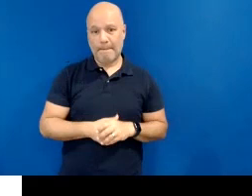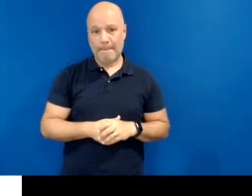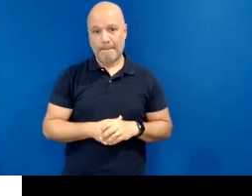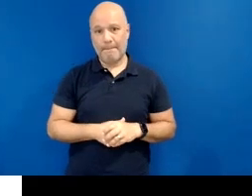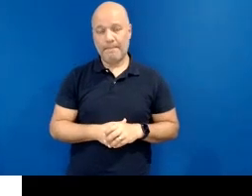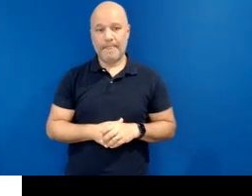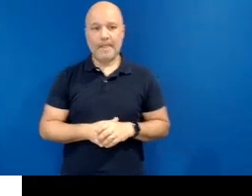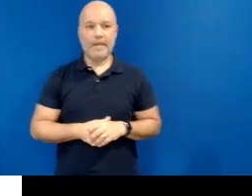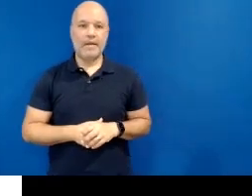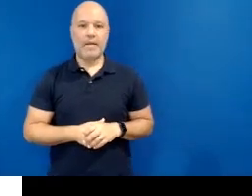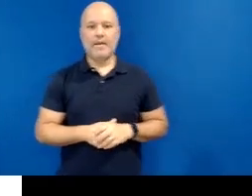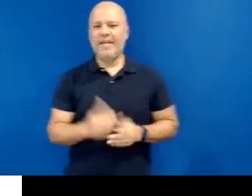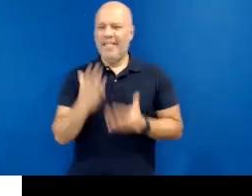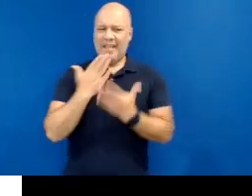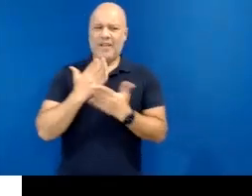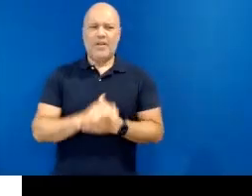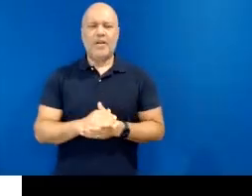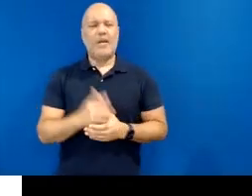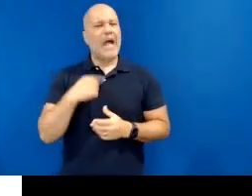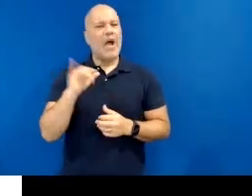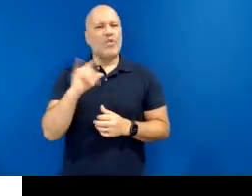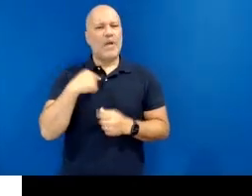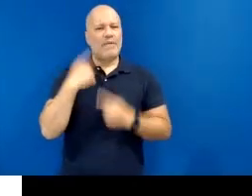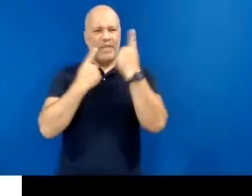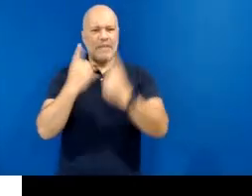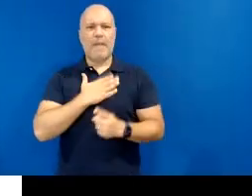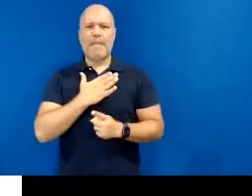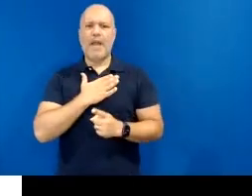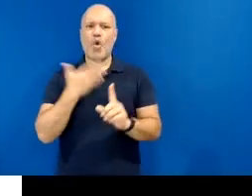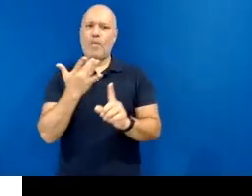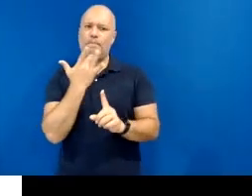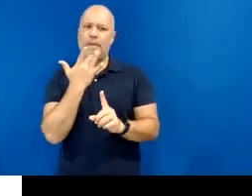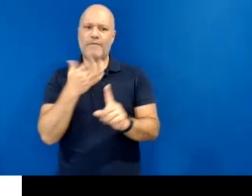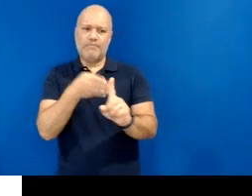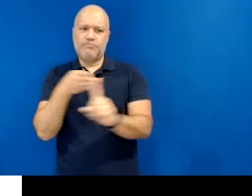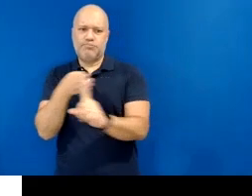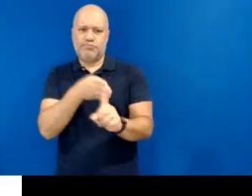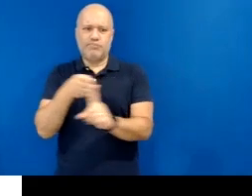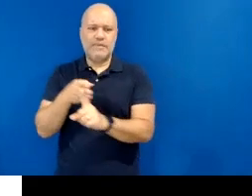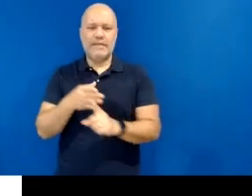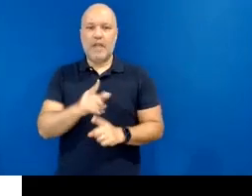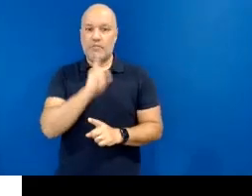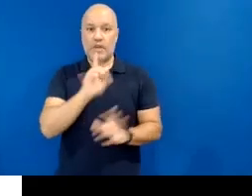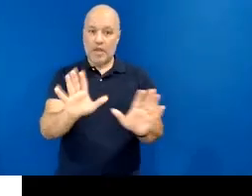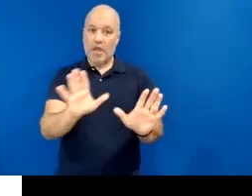when I think about my own biases, too, when I look at this like, Oh my God, seriously, I want to say this to all of you.